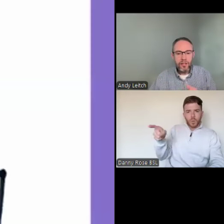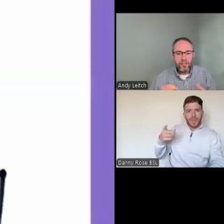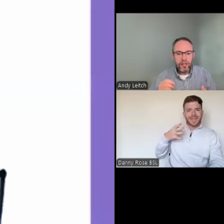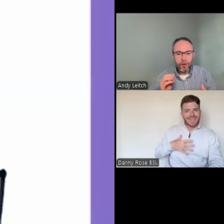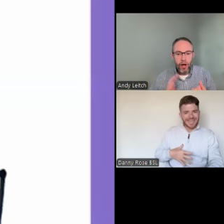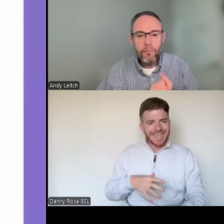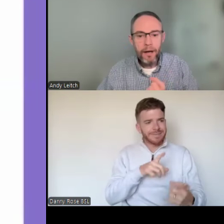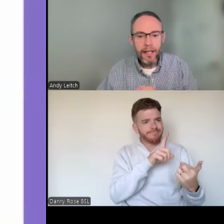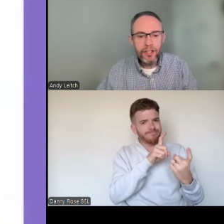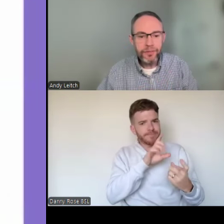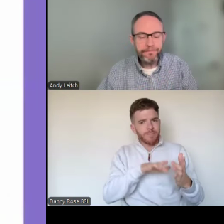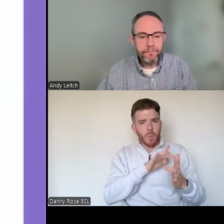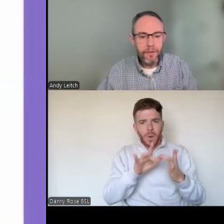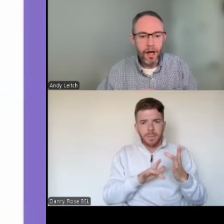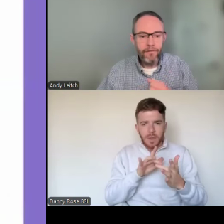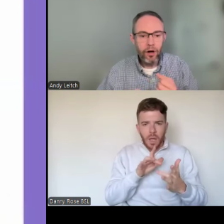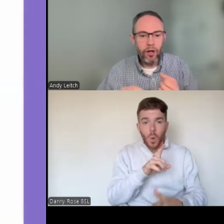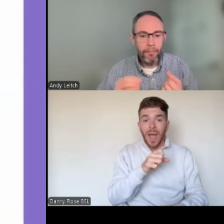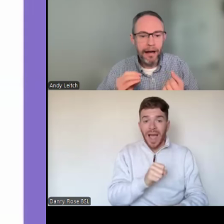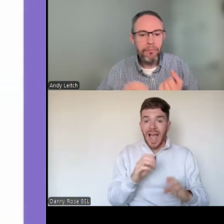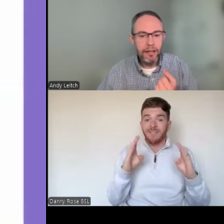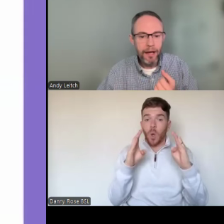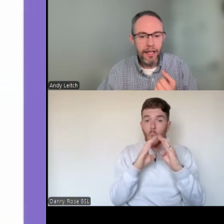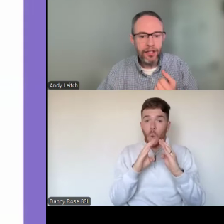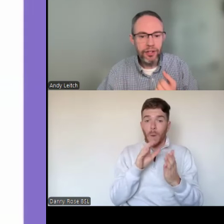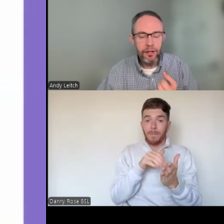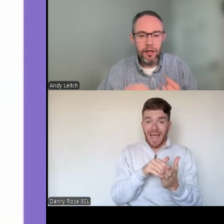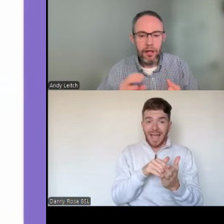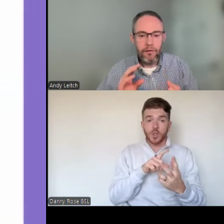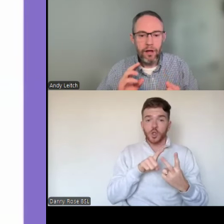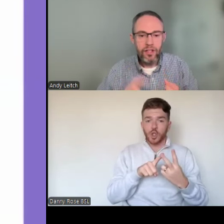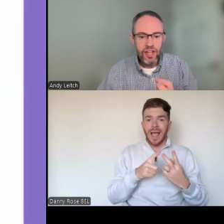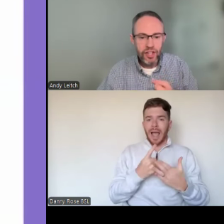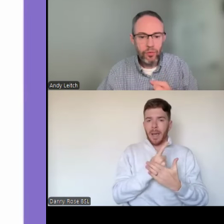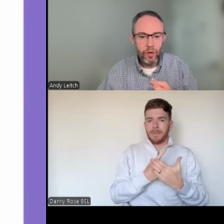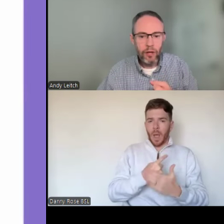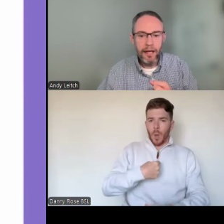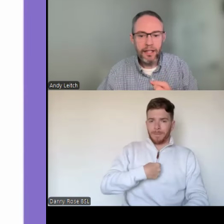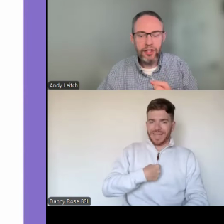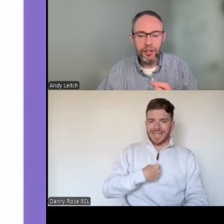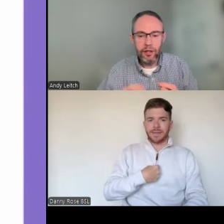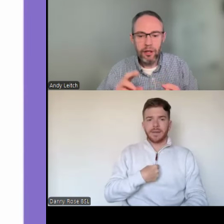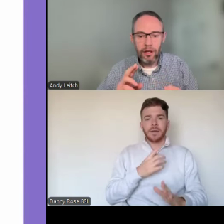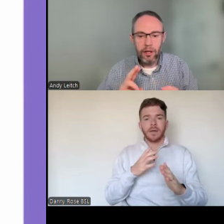You can see I've got a homepage, I've got an about me page, a session work page,